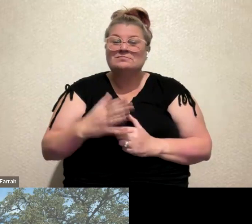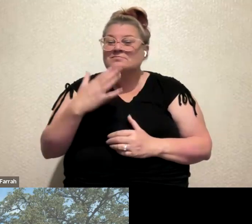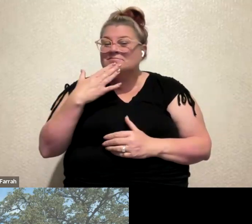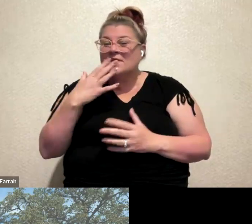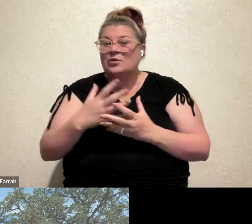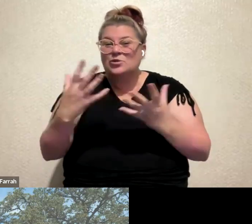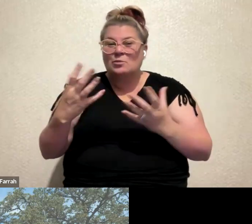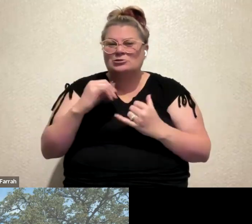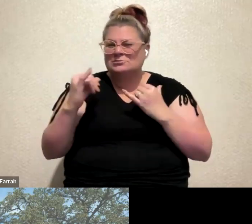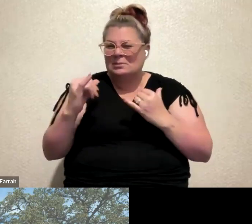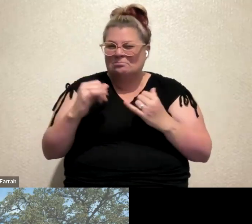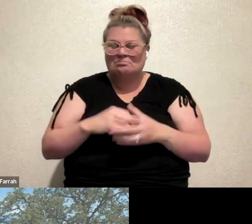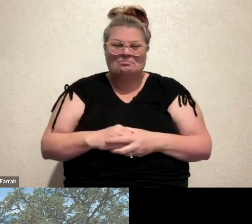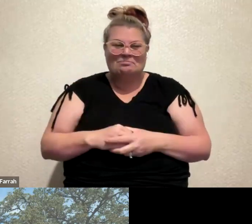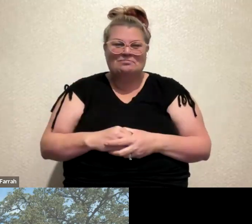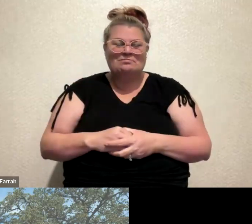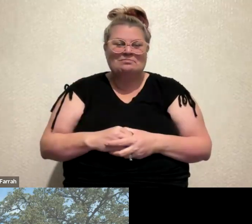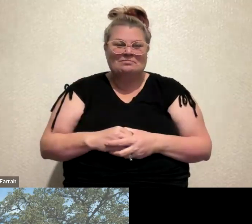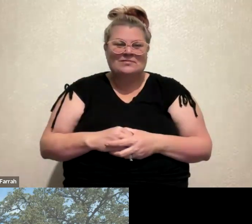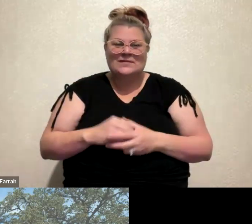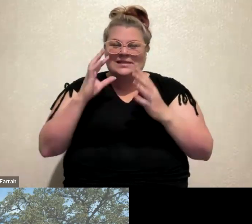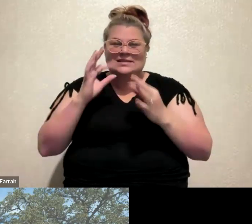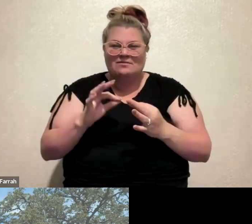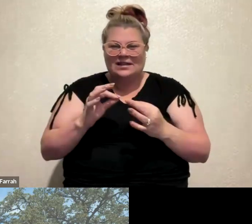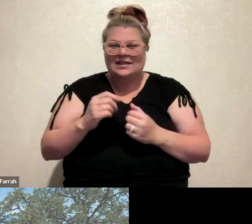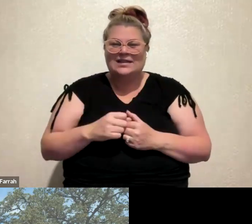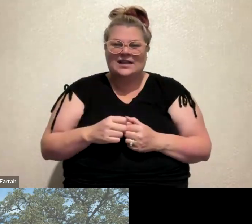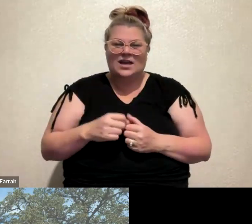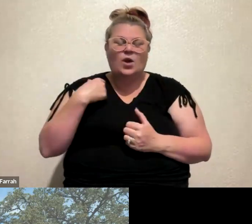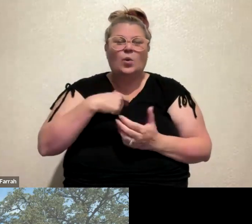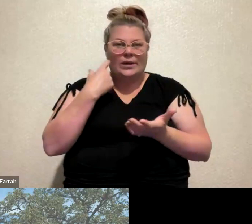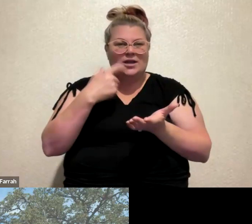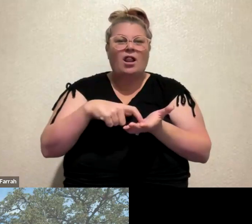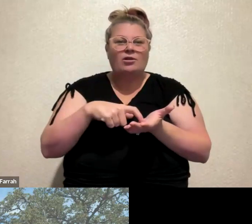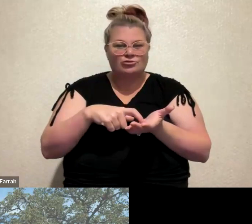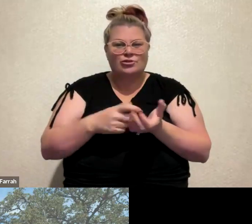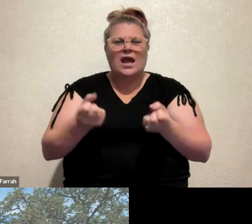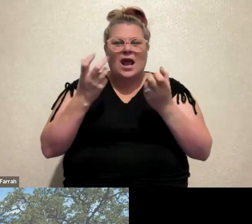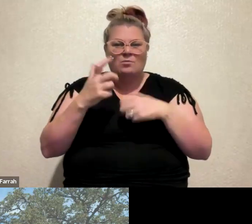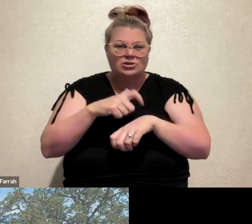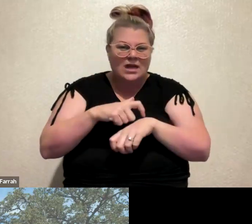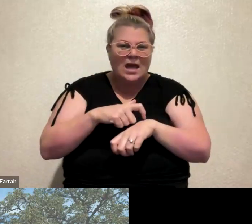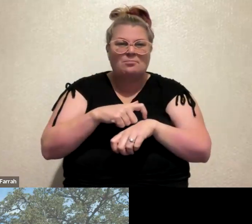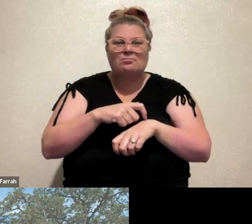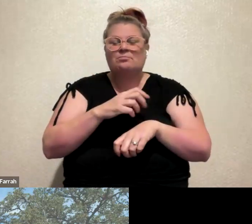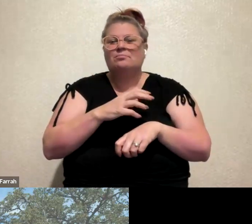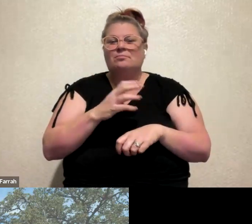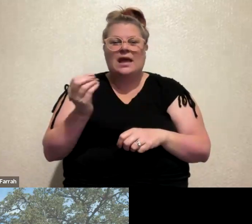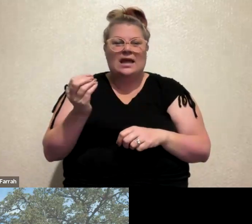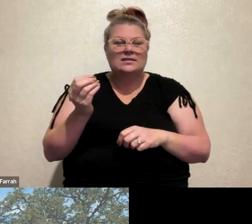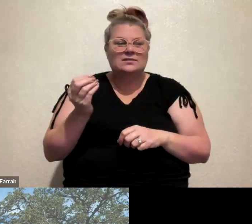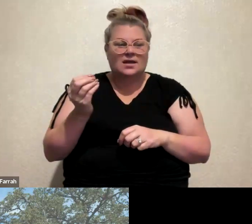likewise it's a it's a 2 way street there where we acknowledge how much time and you know, subject